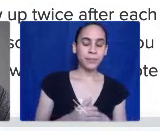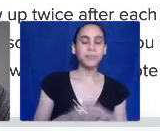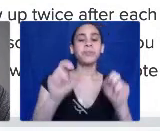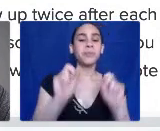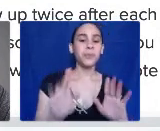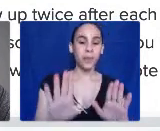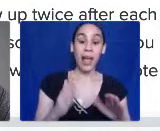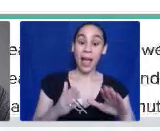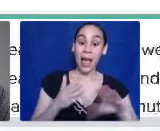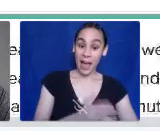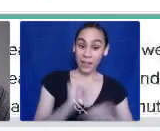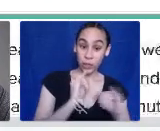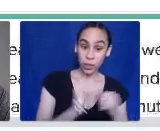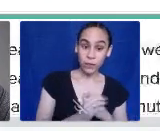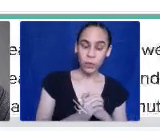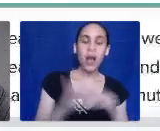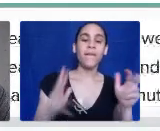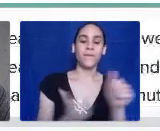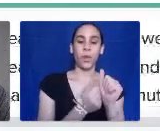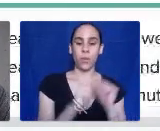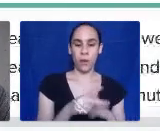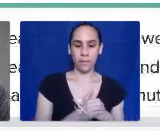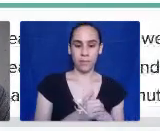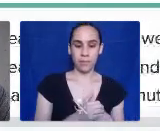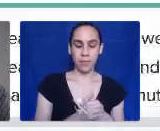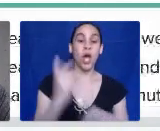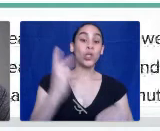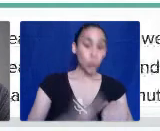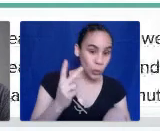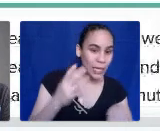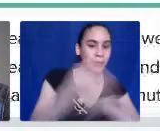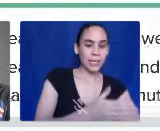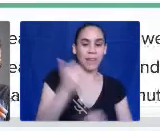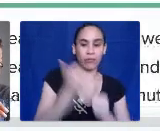right and this is a very common question we get follow up twice after each interaction so um if